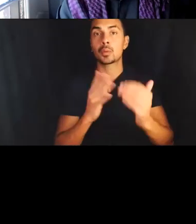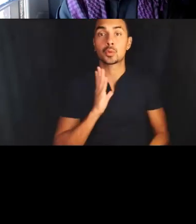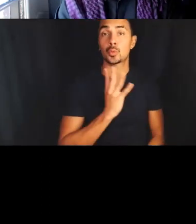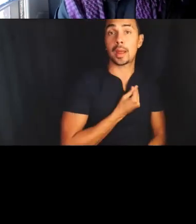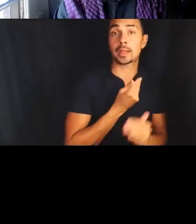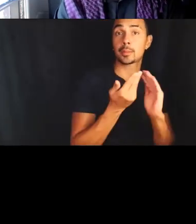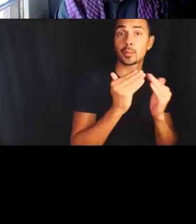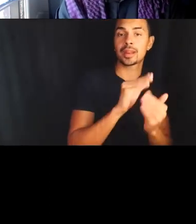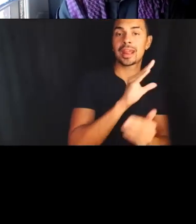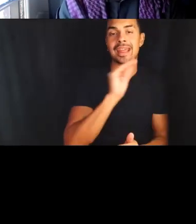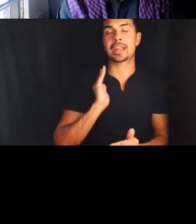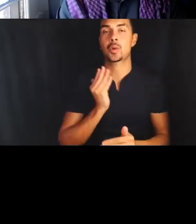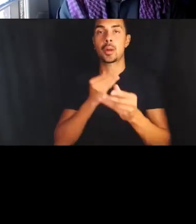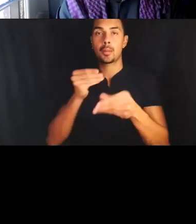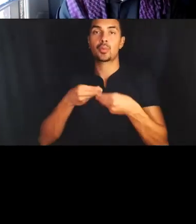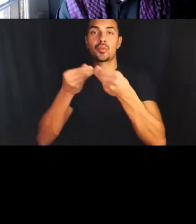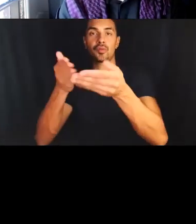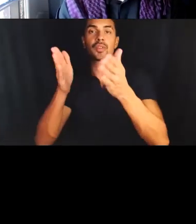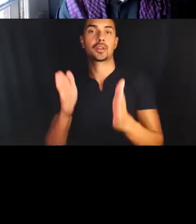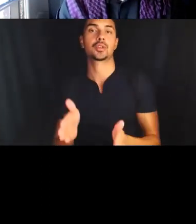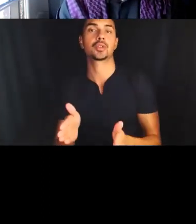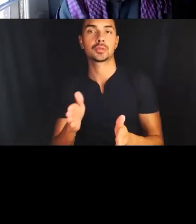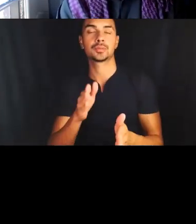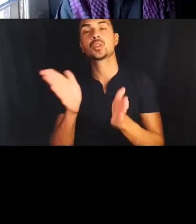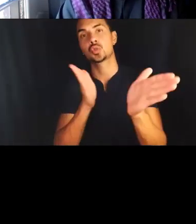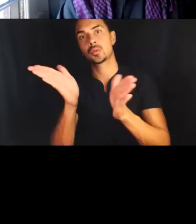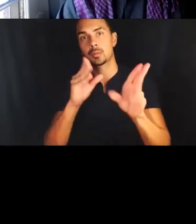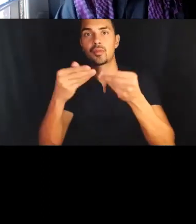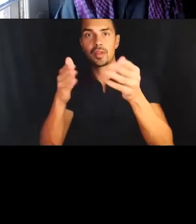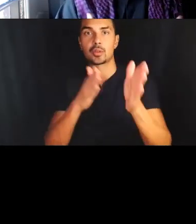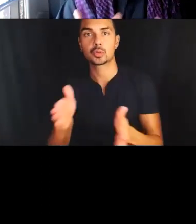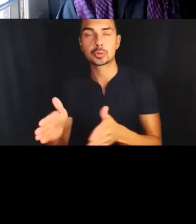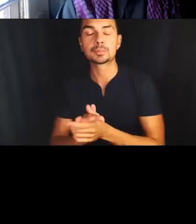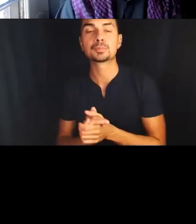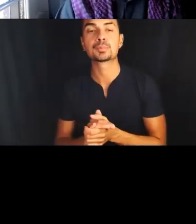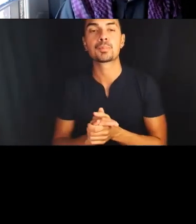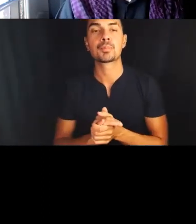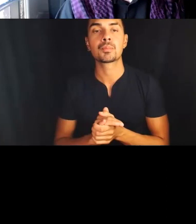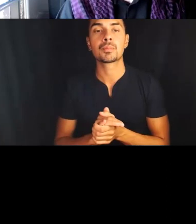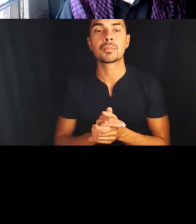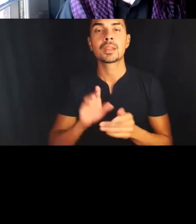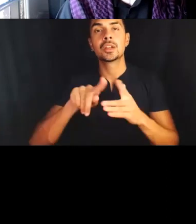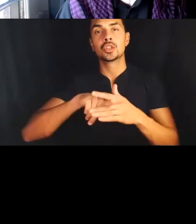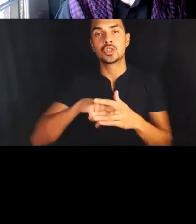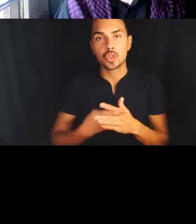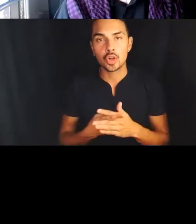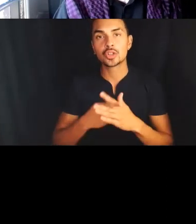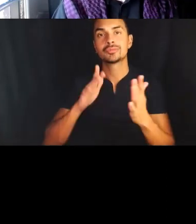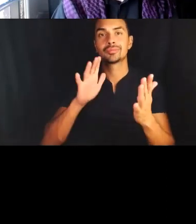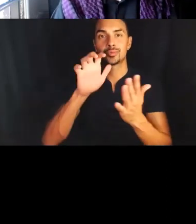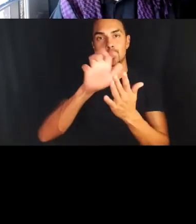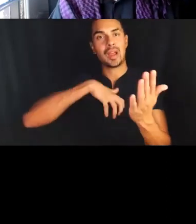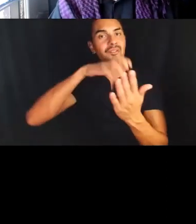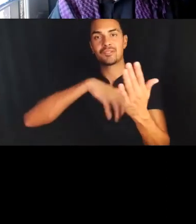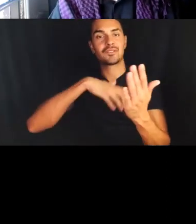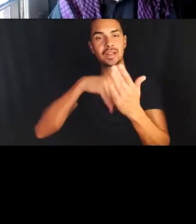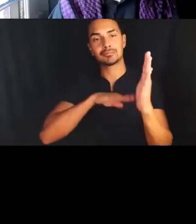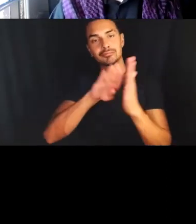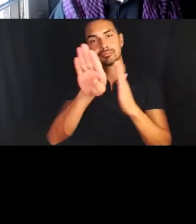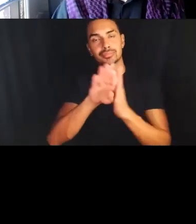and our providers and victim service providers. And then we're gonna start to draft the toolkit. FORGE is actually having a retreat.